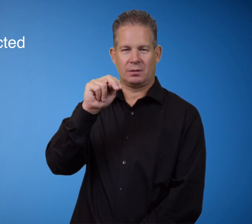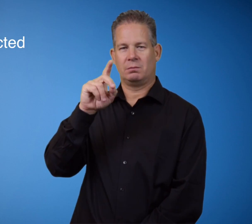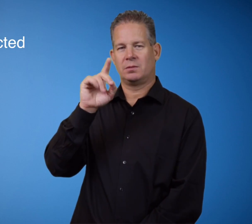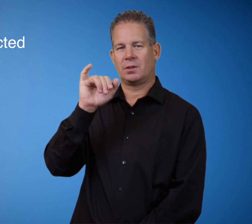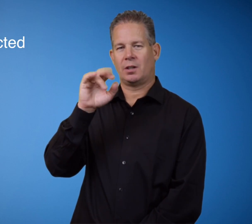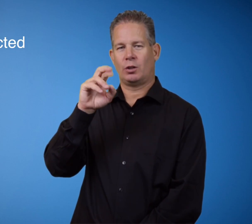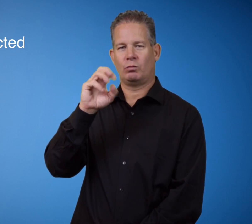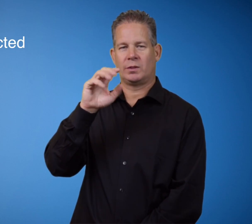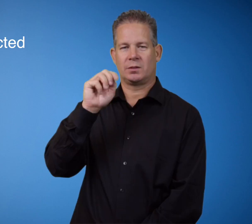Person directed planning.